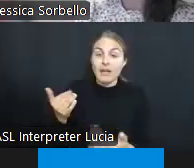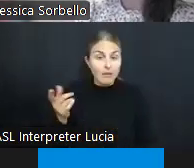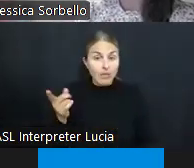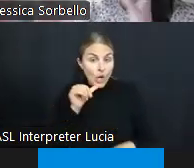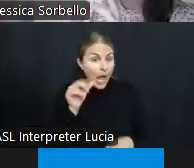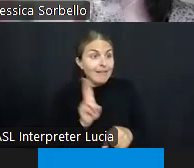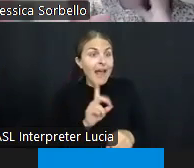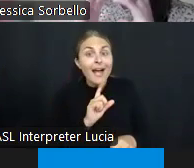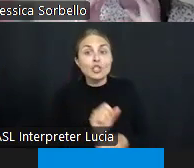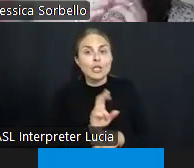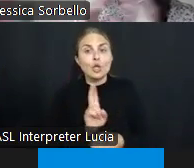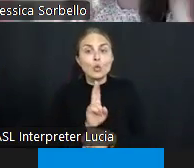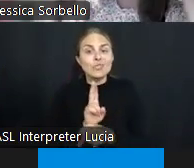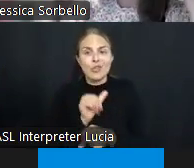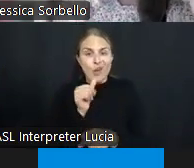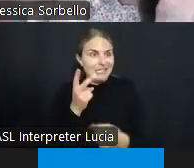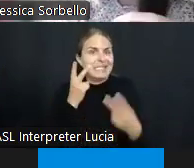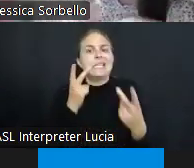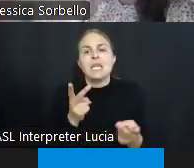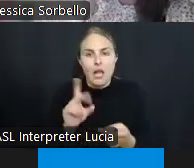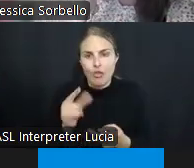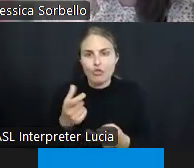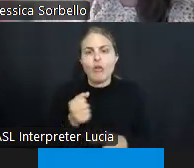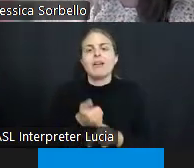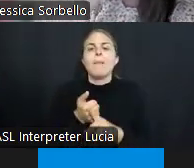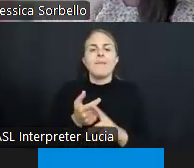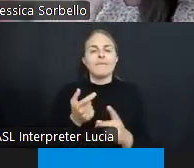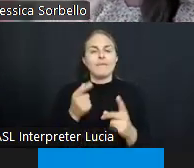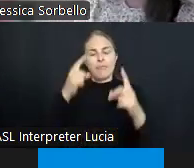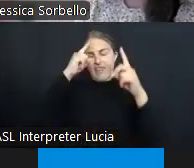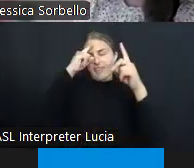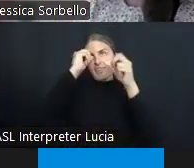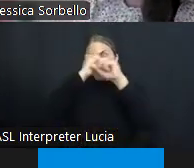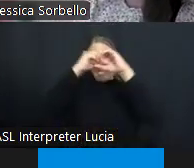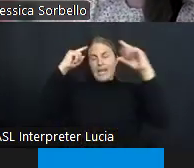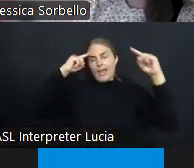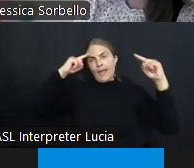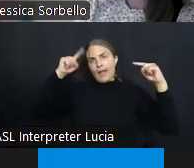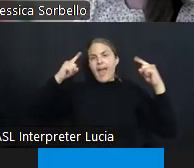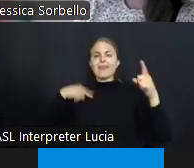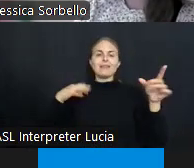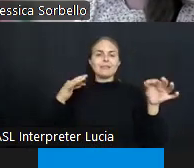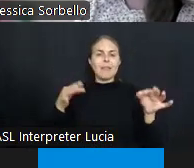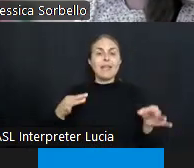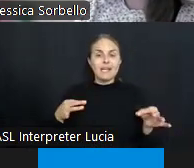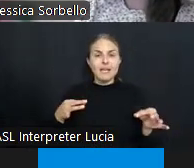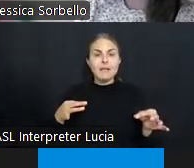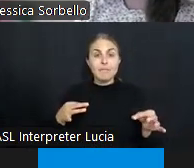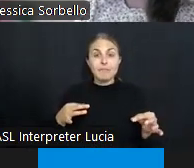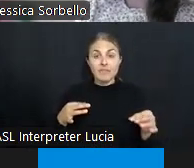and what was found is that the pleasure center lit up to the equivalent of a baseball diamond. So, again, it is